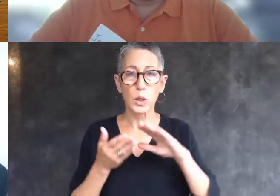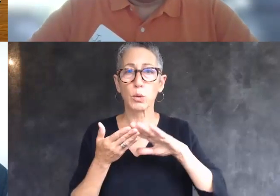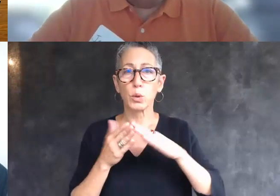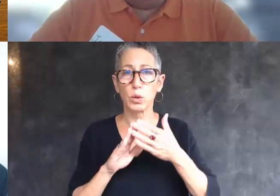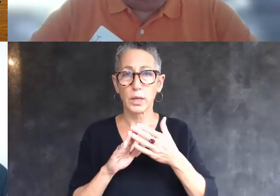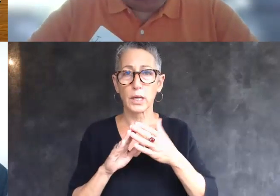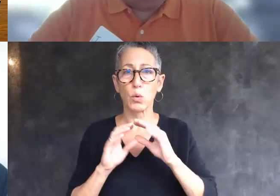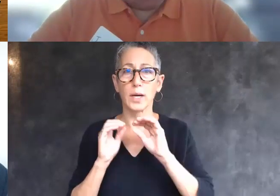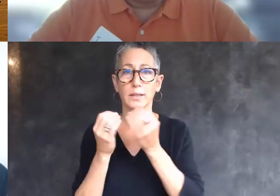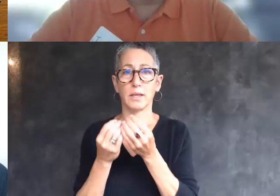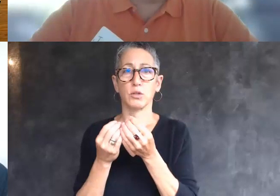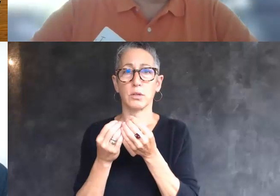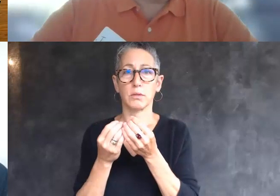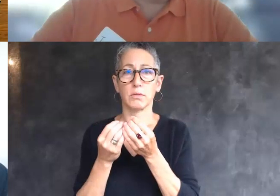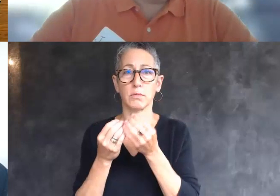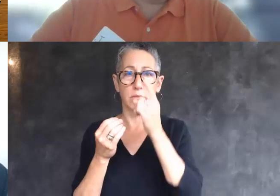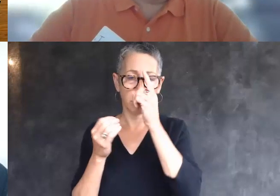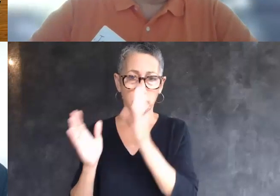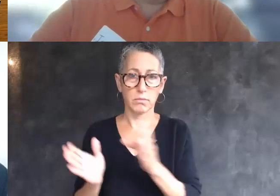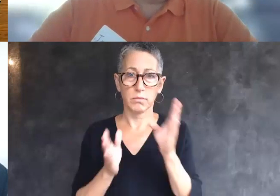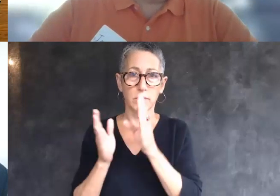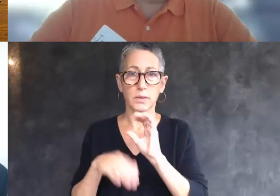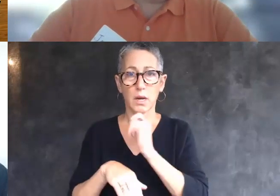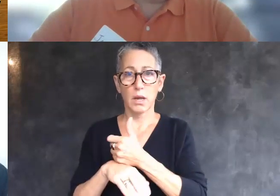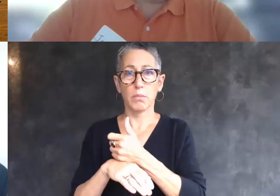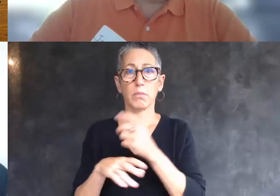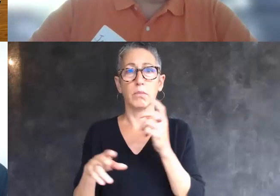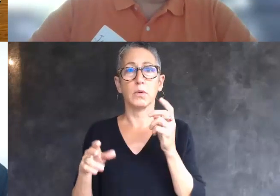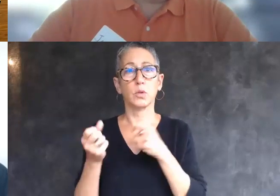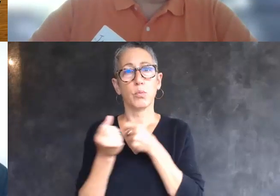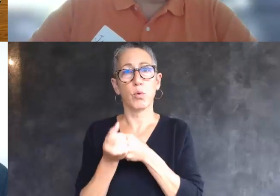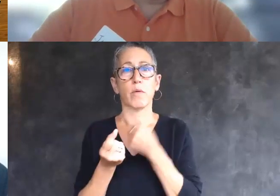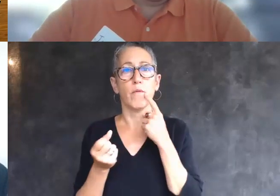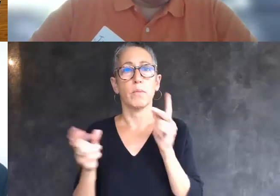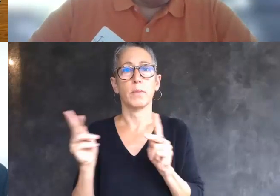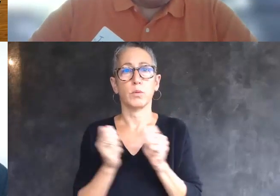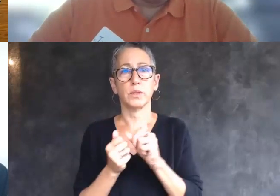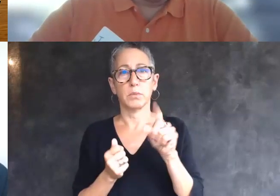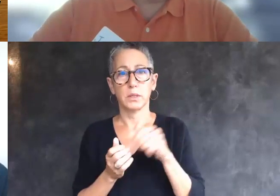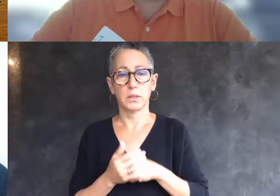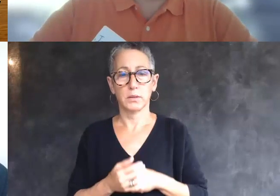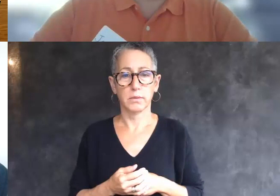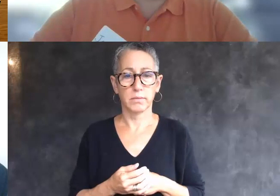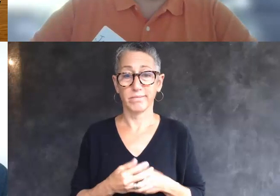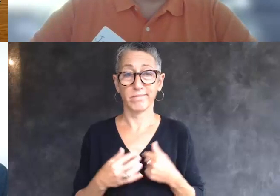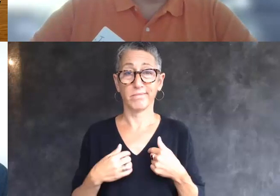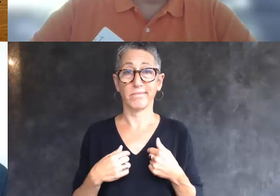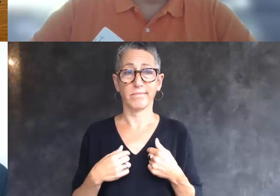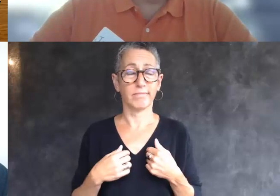just focus to have supports so people with disabilities more in our communities. I can't really think of any